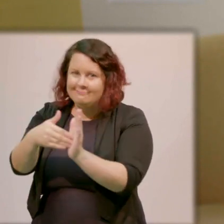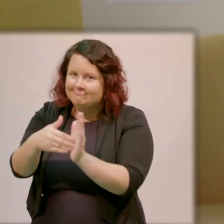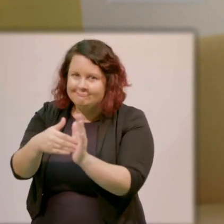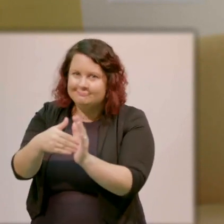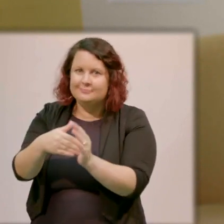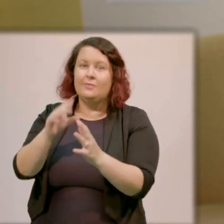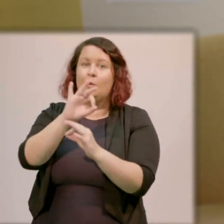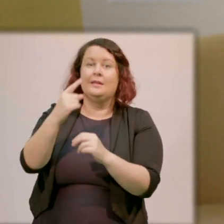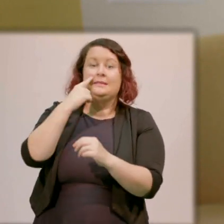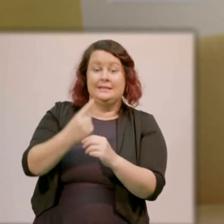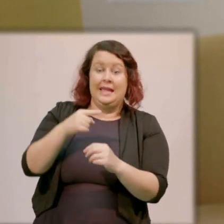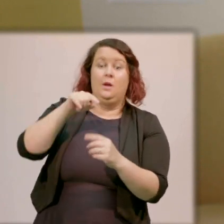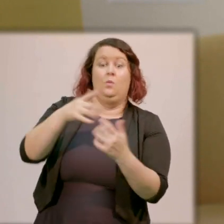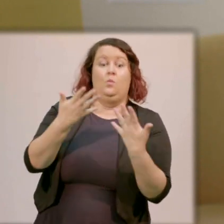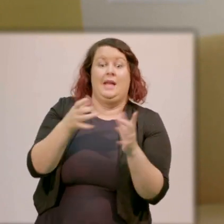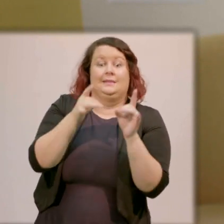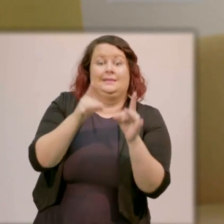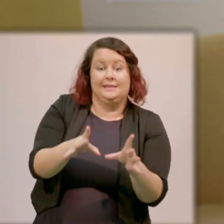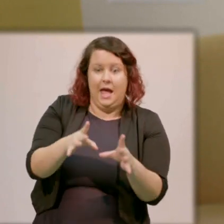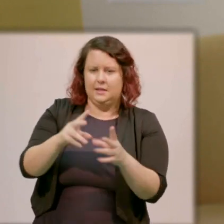Normally, you won't see the whole narrative structure. So the orientation,